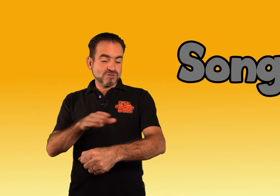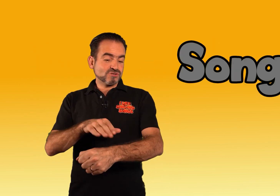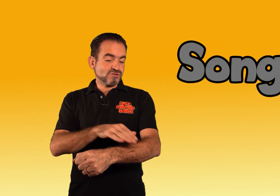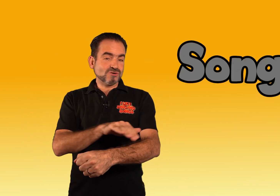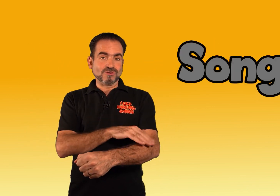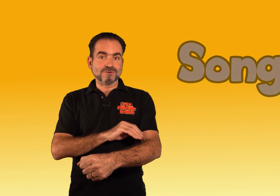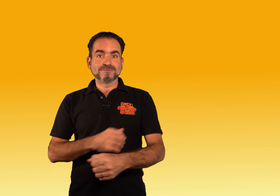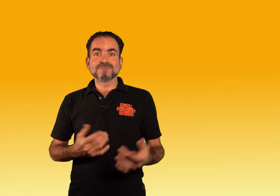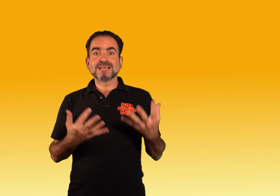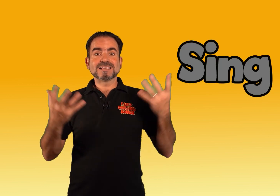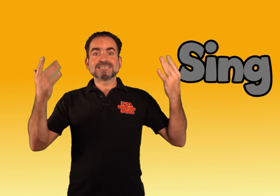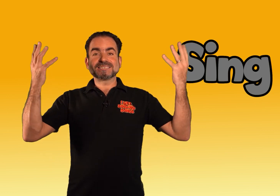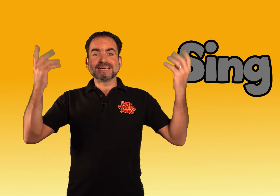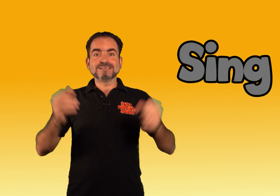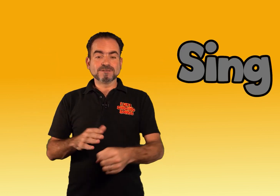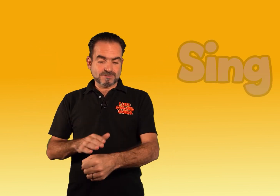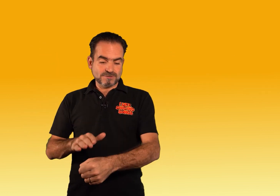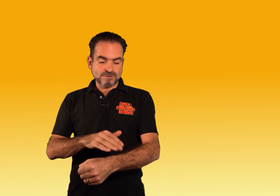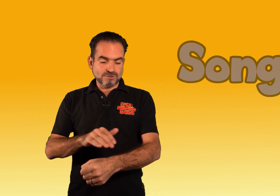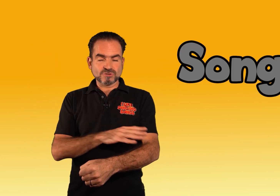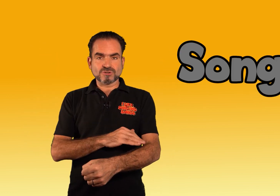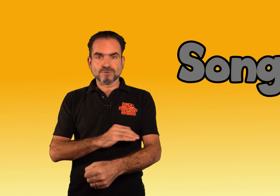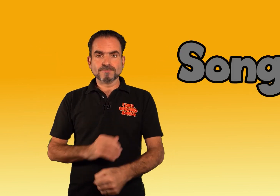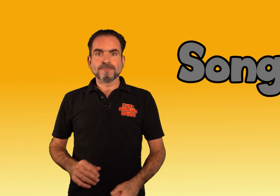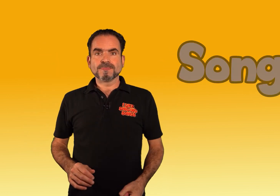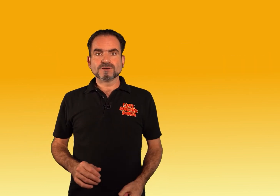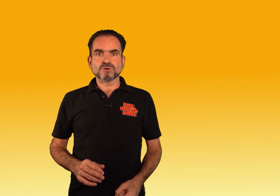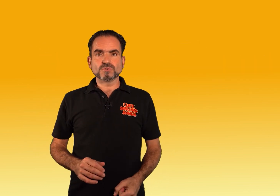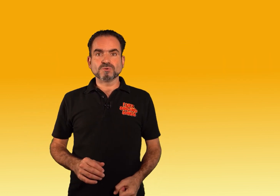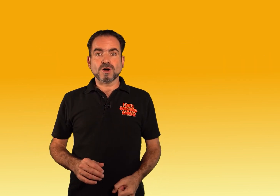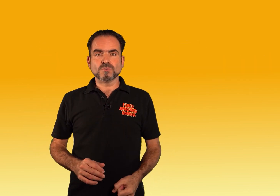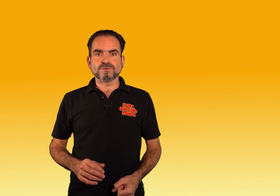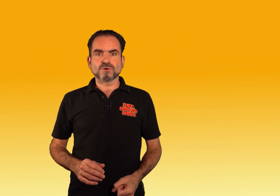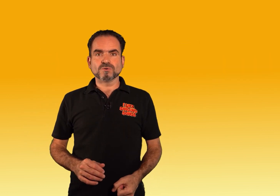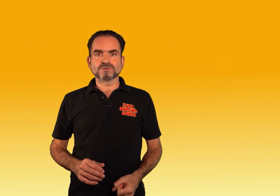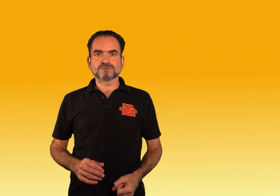Song Sing Song So we'll do the whole of the chorus